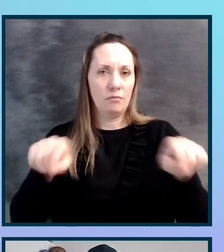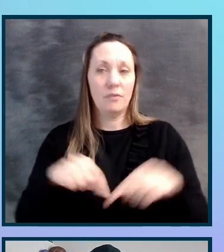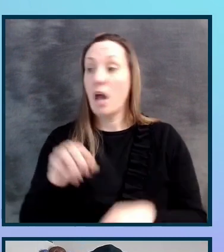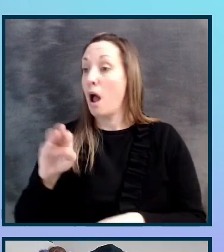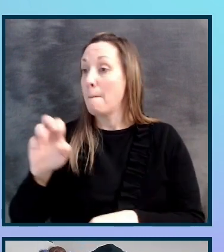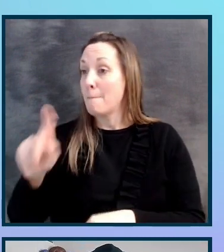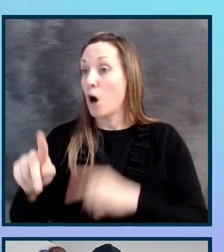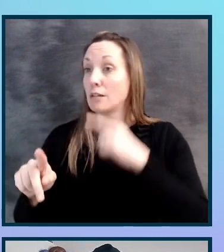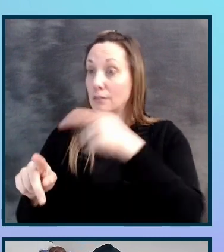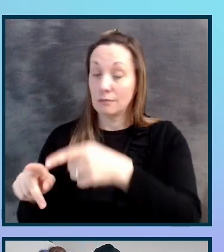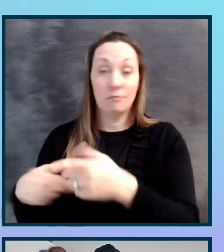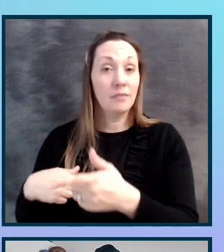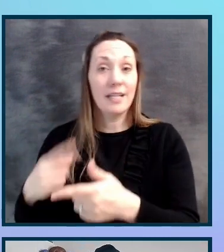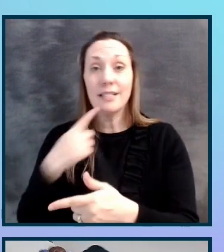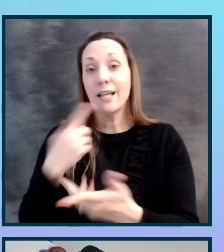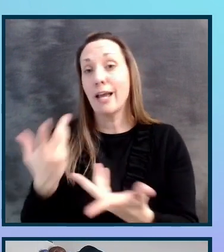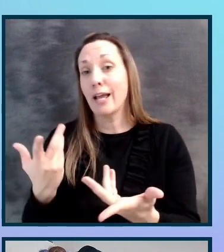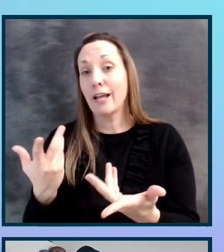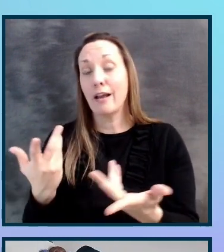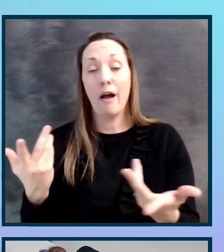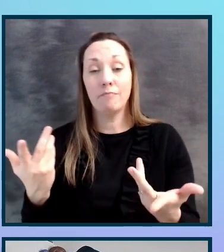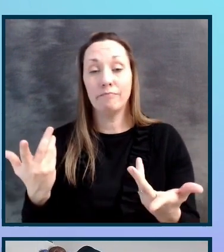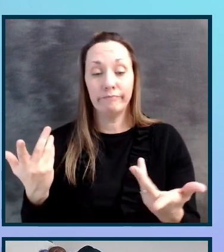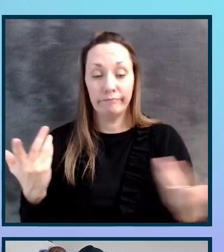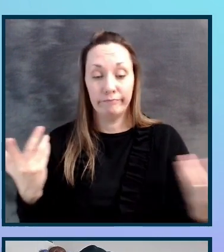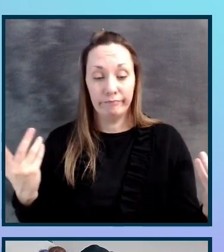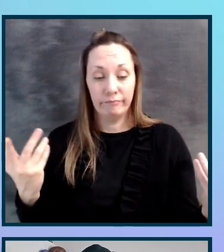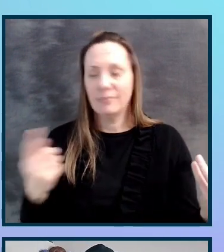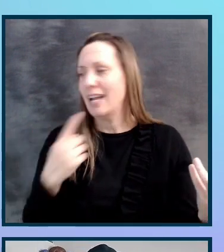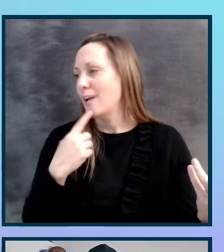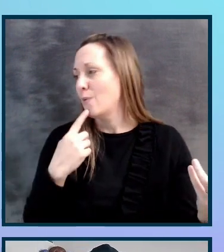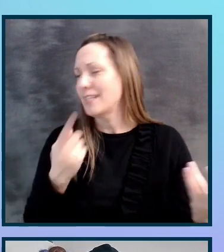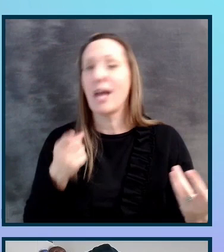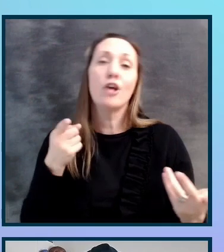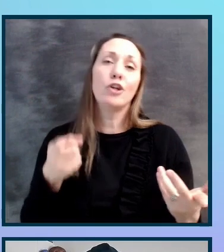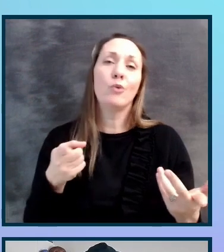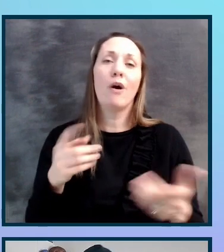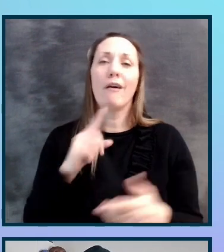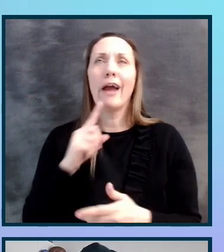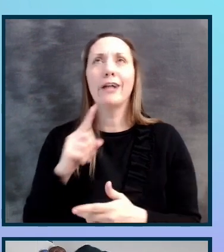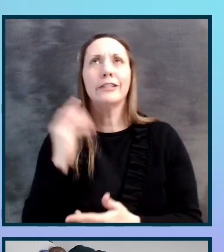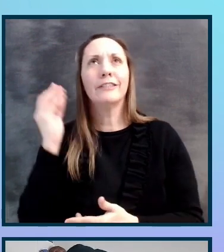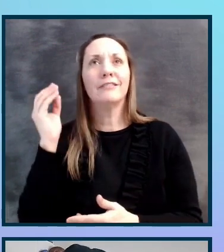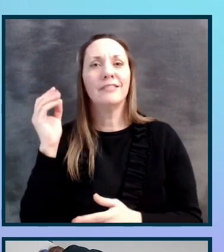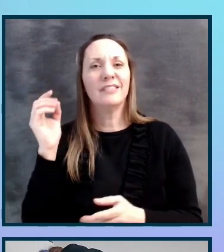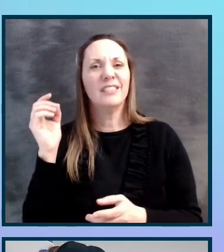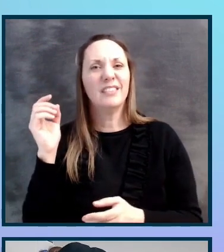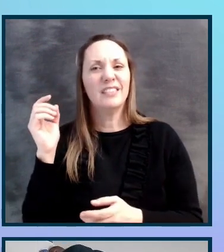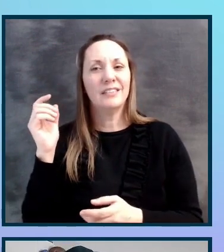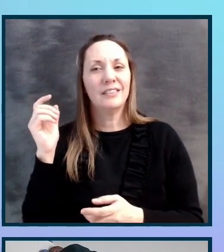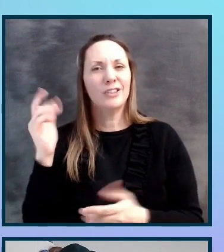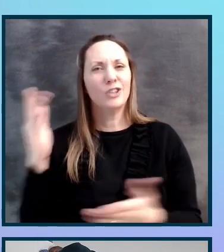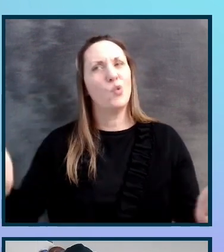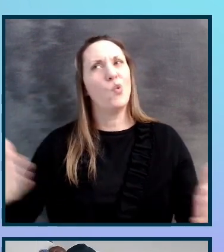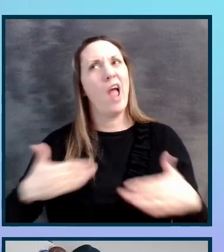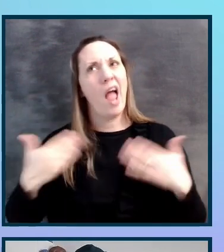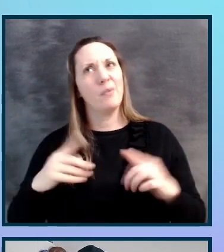and you are, how do I say this? You are actually thinking way too happily about accessibility and people wanna jump on board.